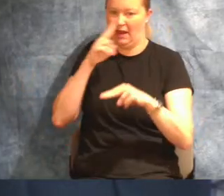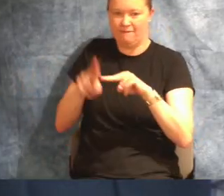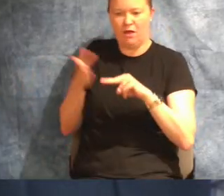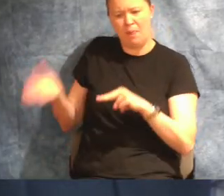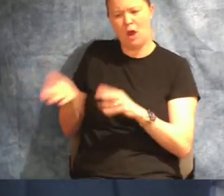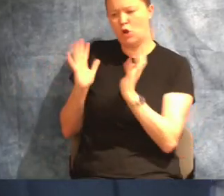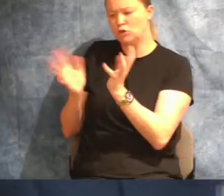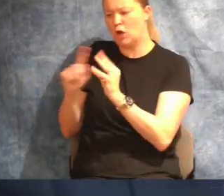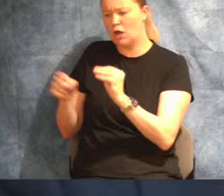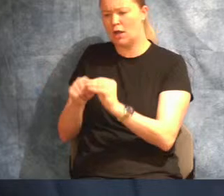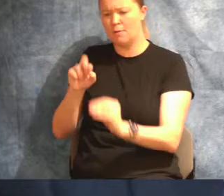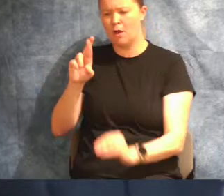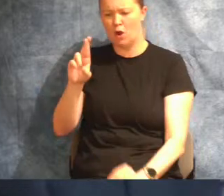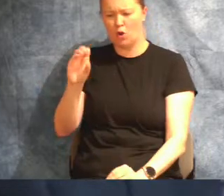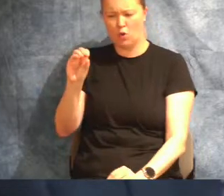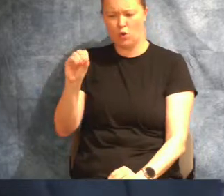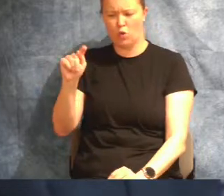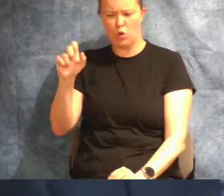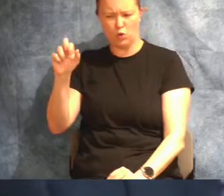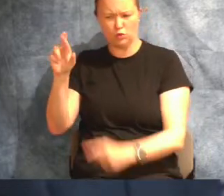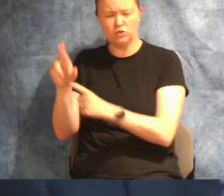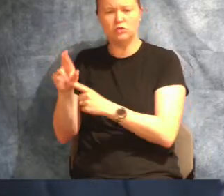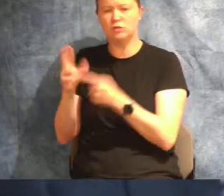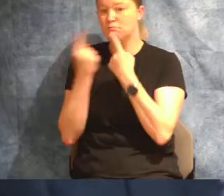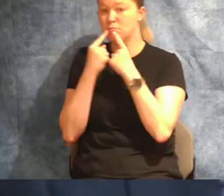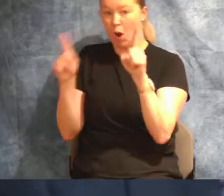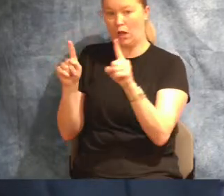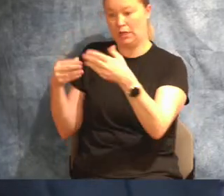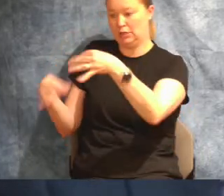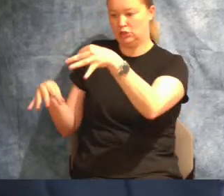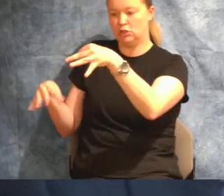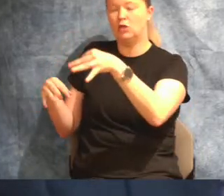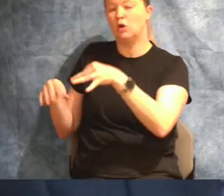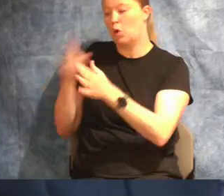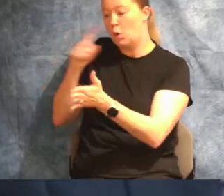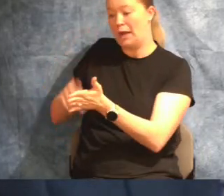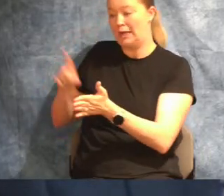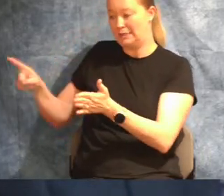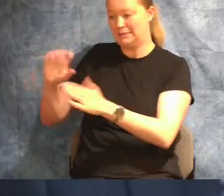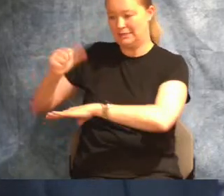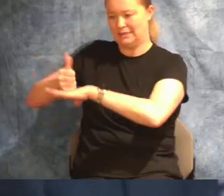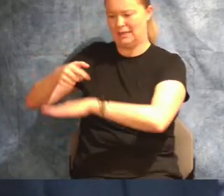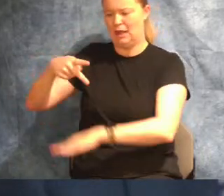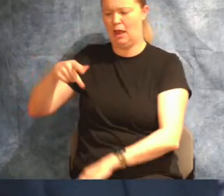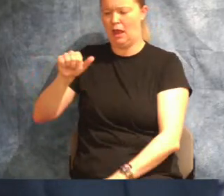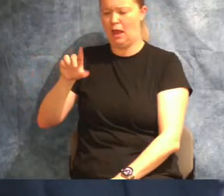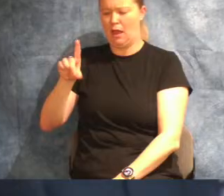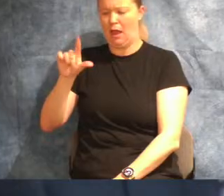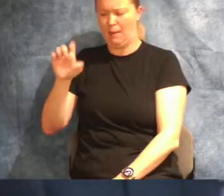about Brewster. the proclamation recognized that he is the founder of Paddlefest and the River